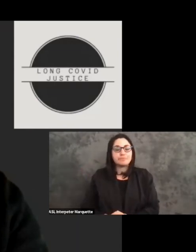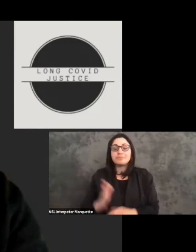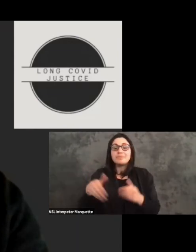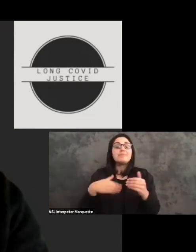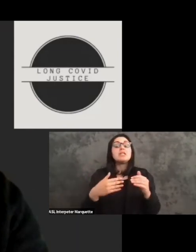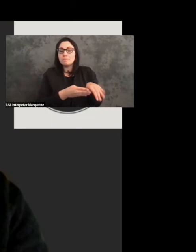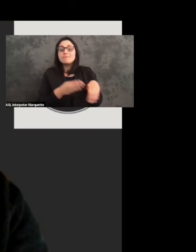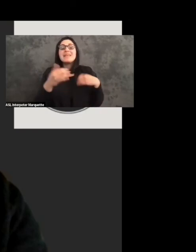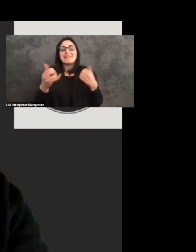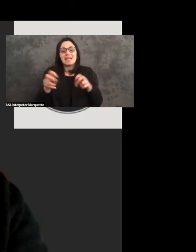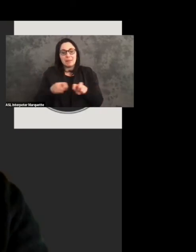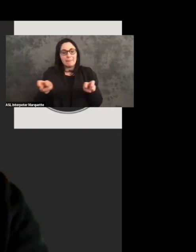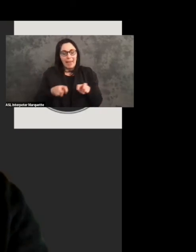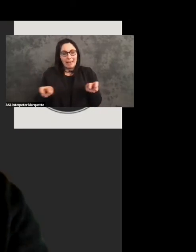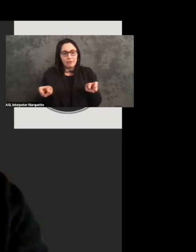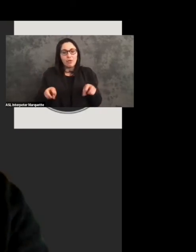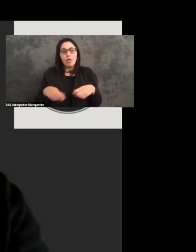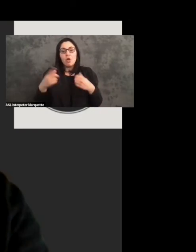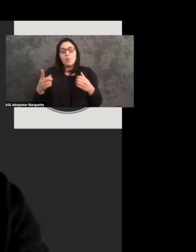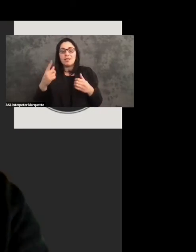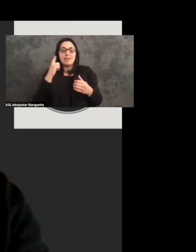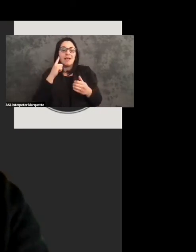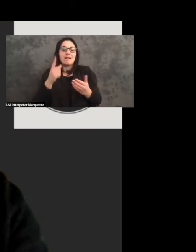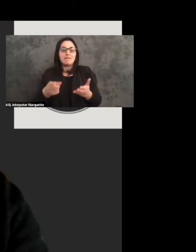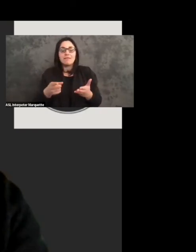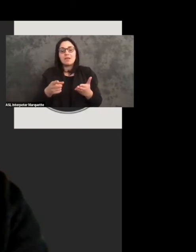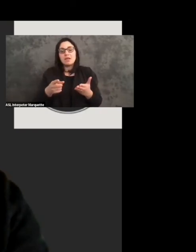people would like to support the National Network for Long COVID Justice, how to do